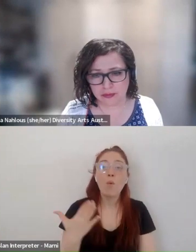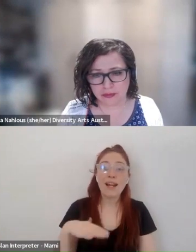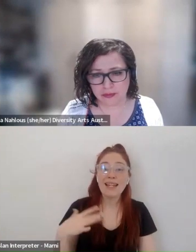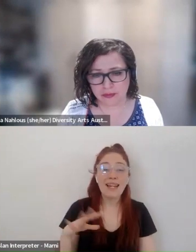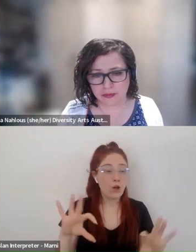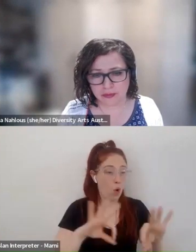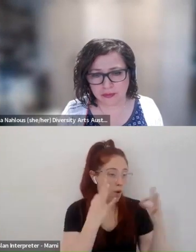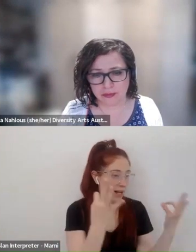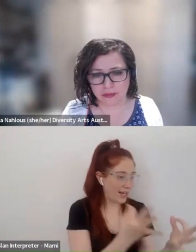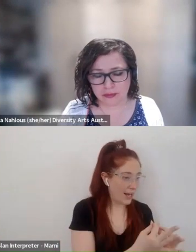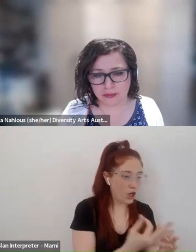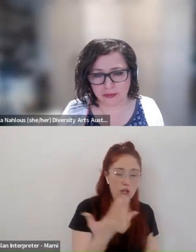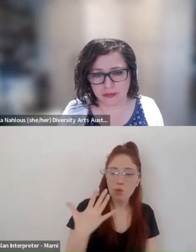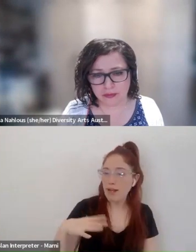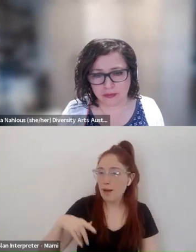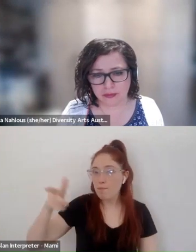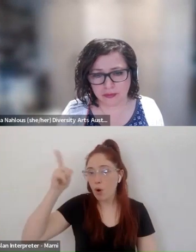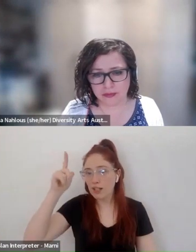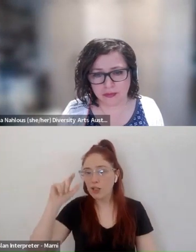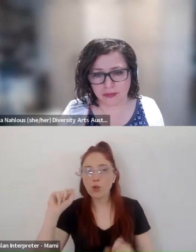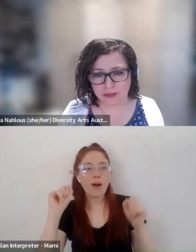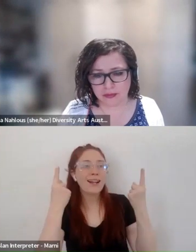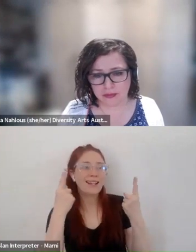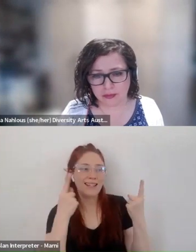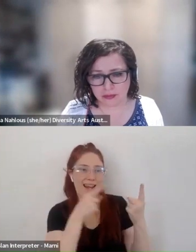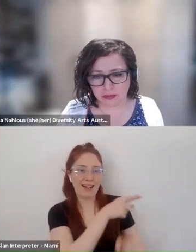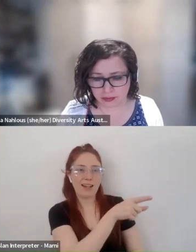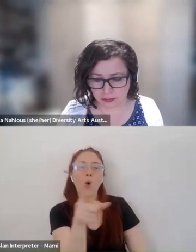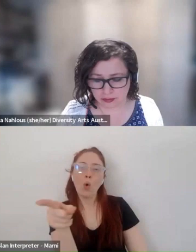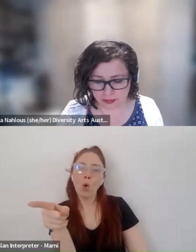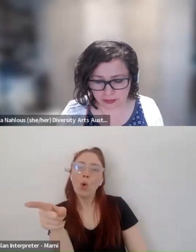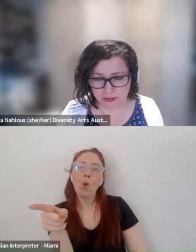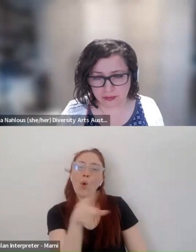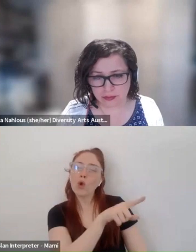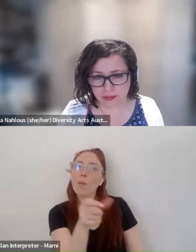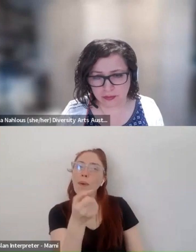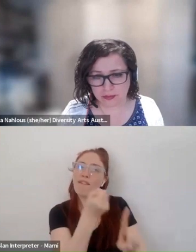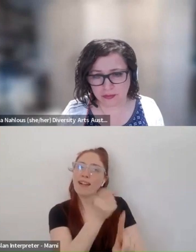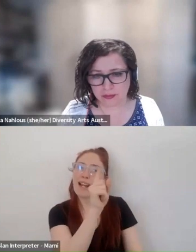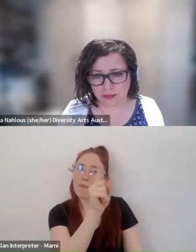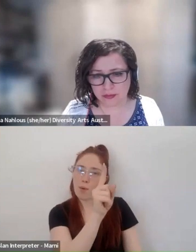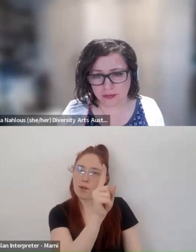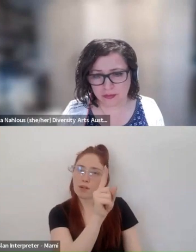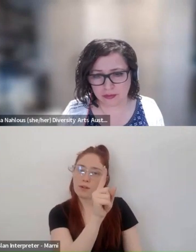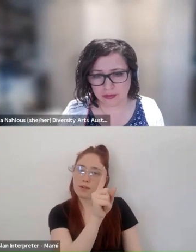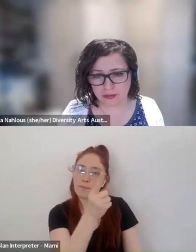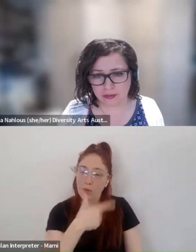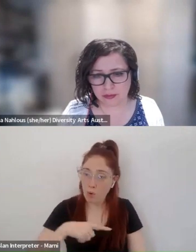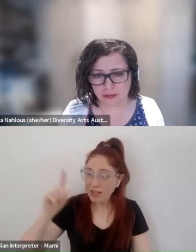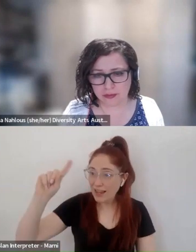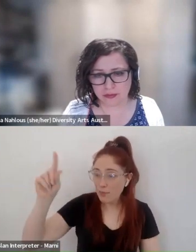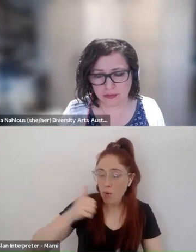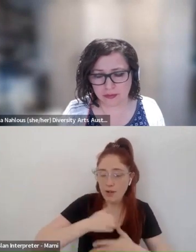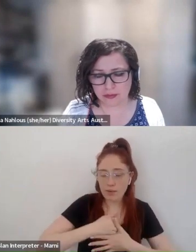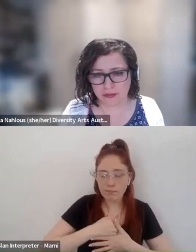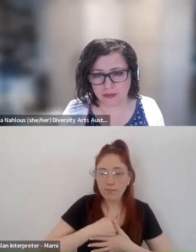like this, that makes it really difficult for us to remain in our roles to, you know, we need time off to kind of deal with